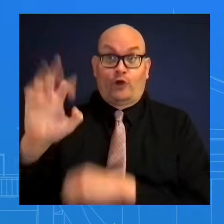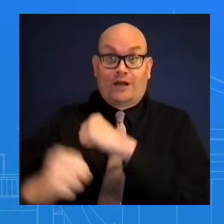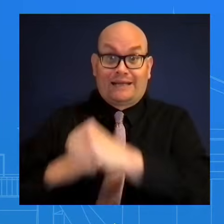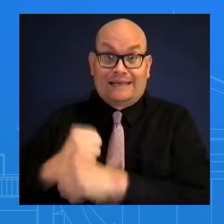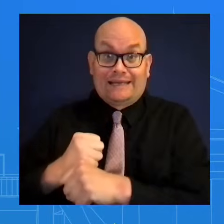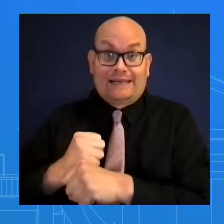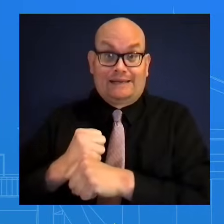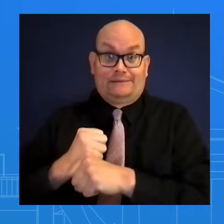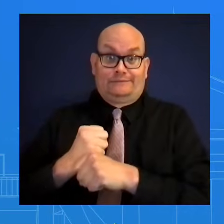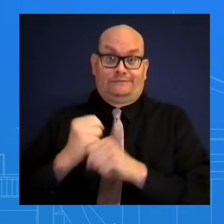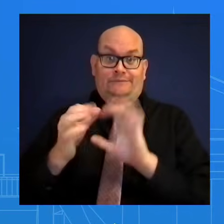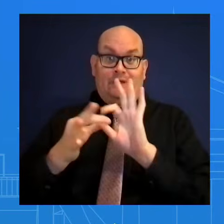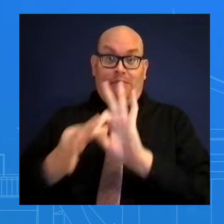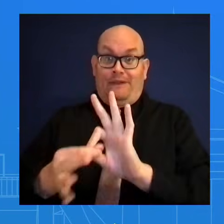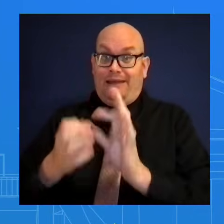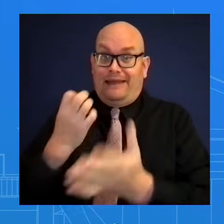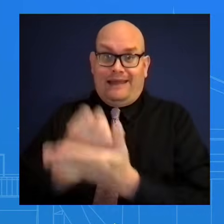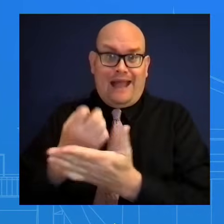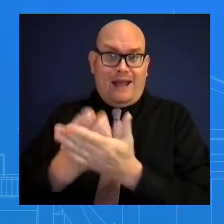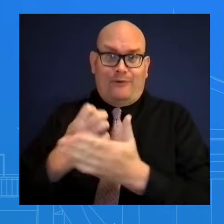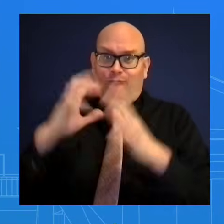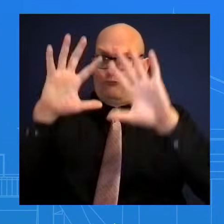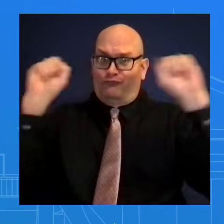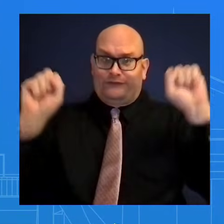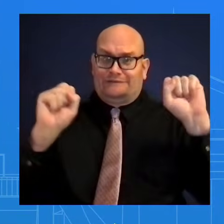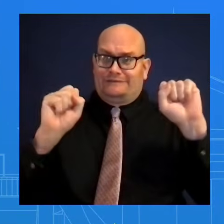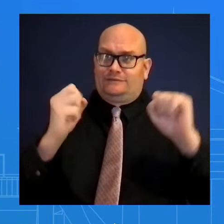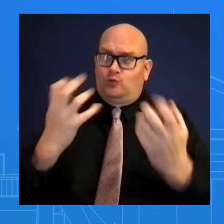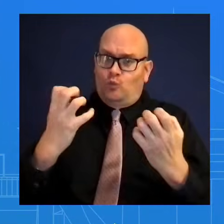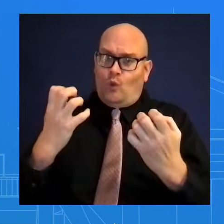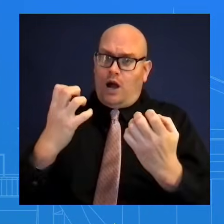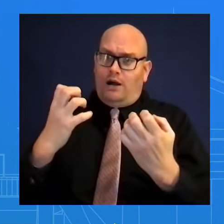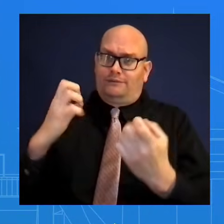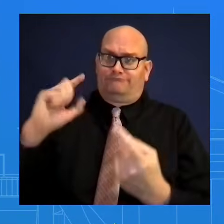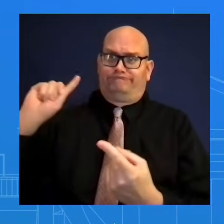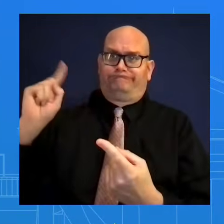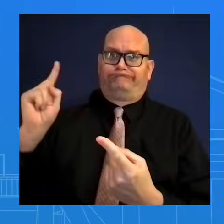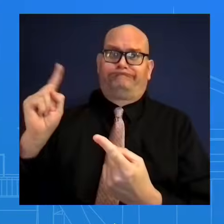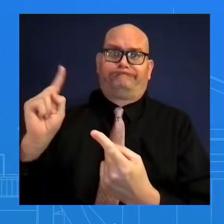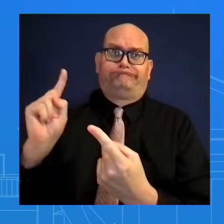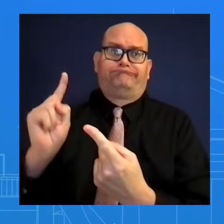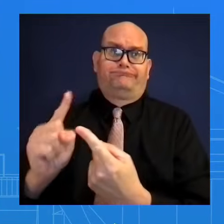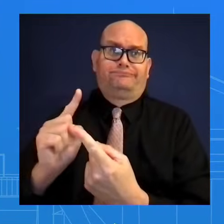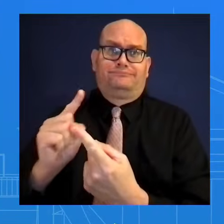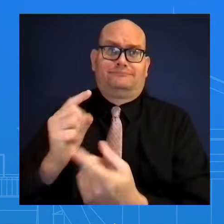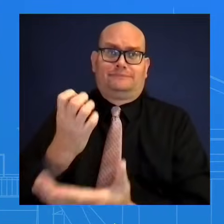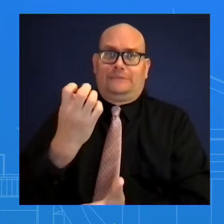certainly is something that the President takes very seriously and continues to work on with his team. The Press: And so, today he's talking about climate.